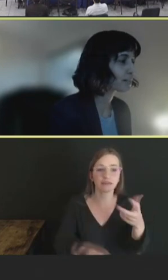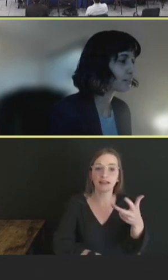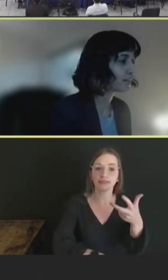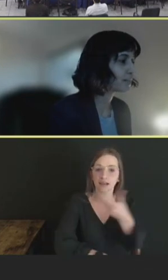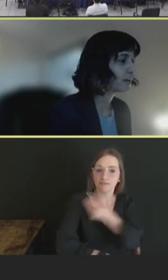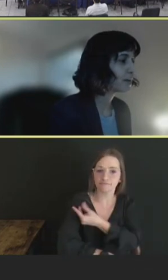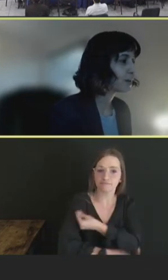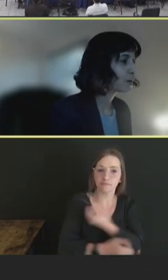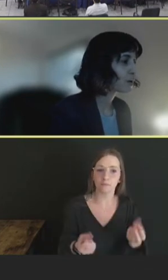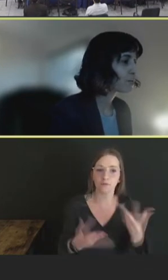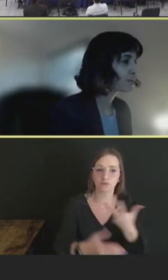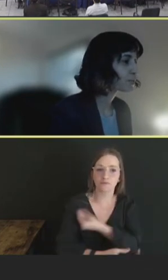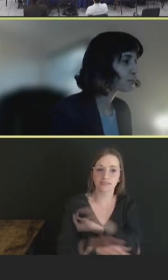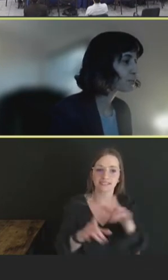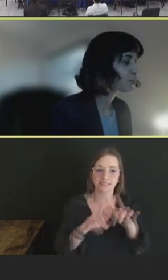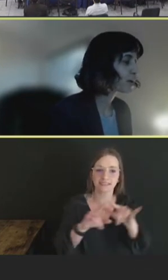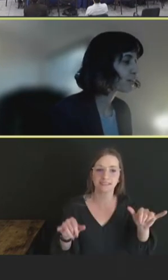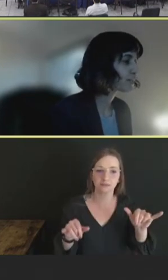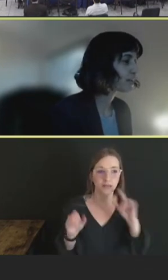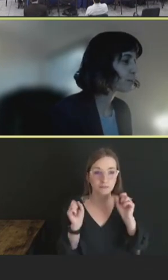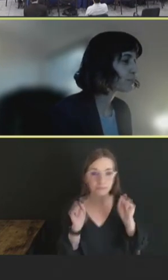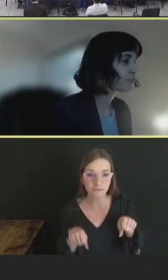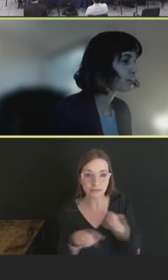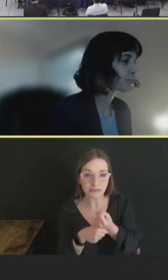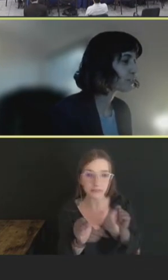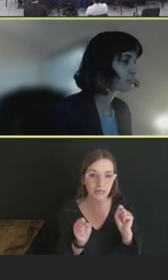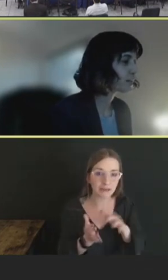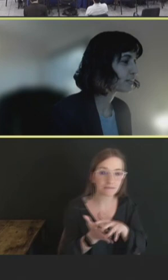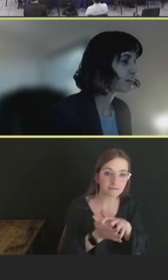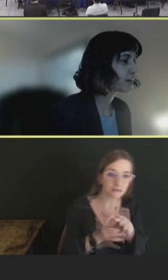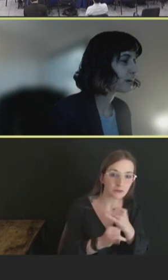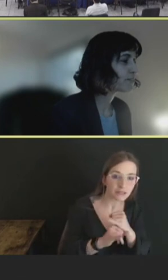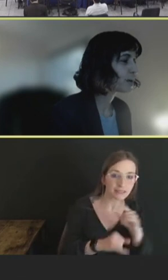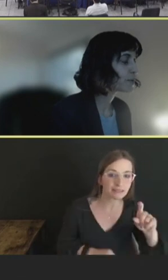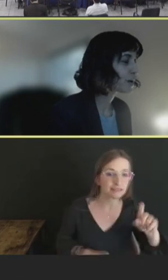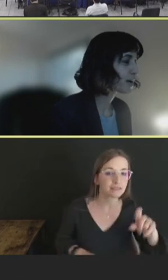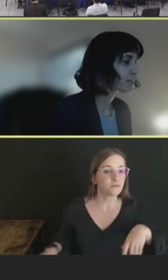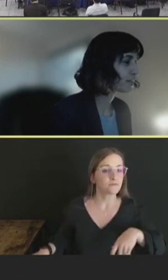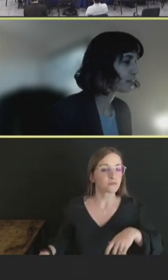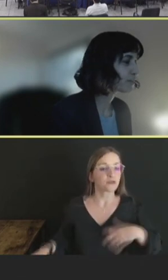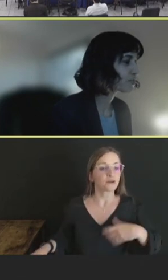vaccine. Randomized controlled trials and epidemiological studies of MMR vaccine have